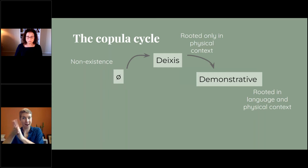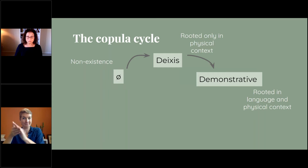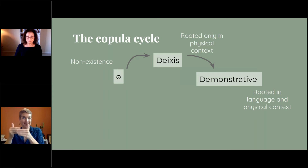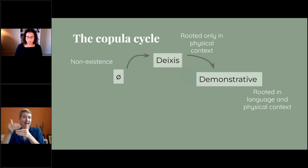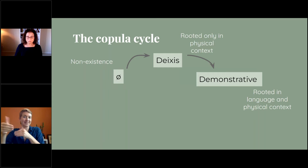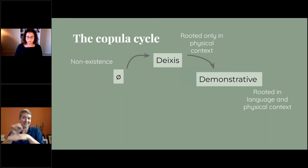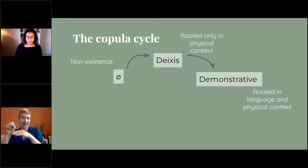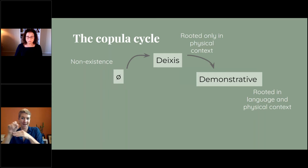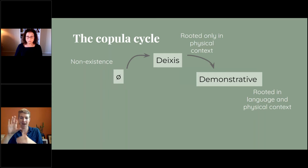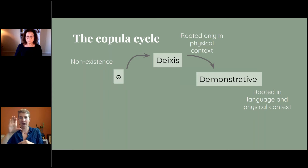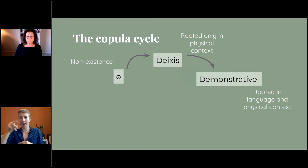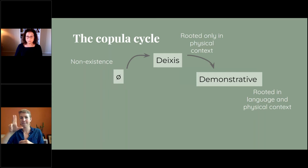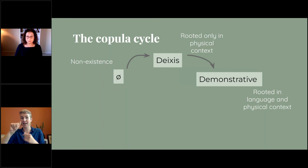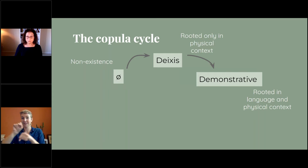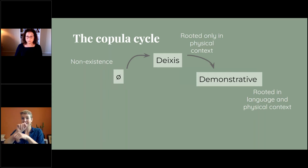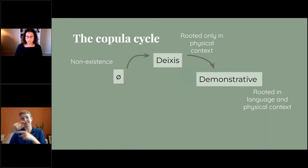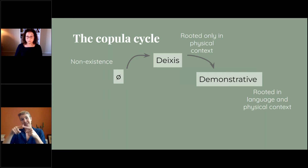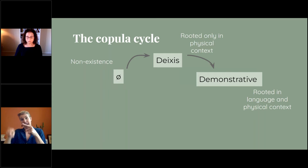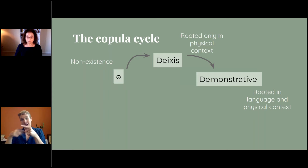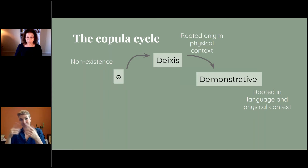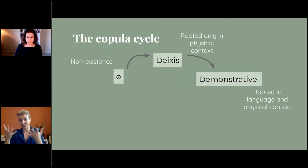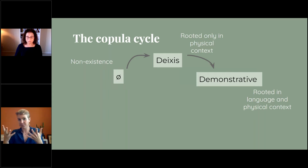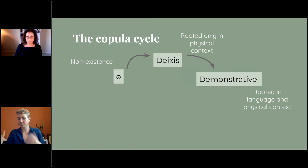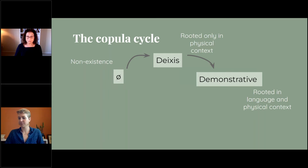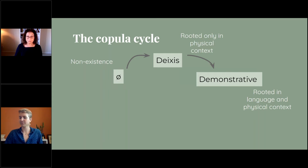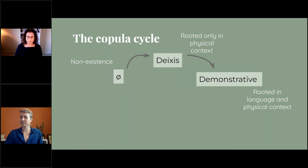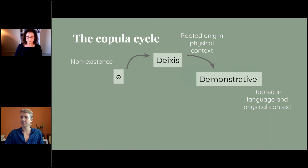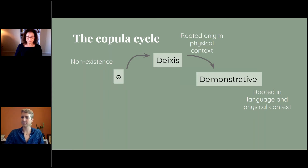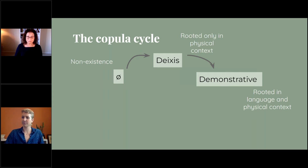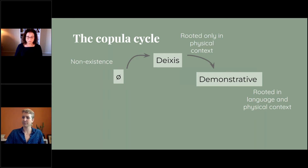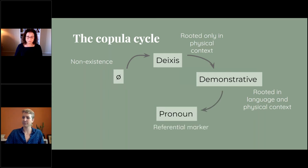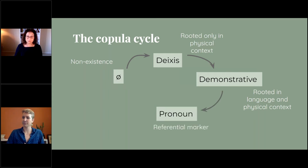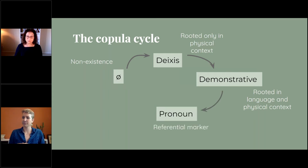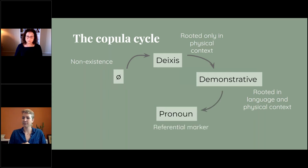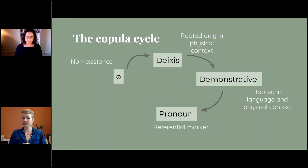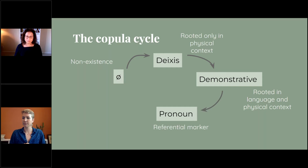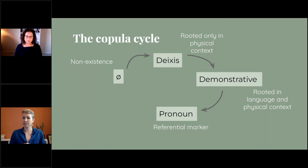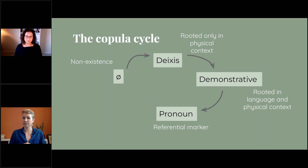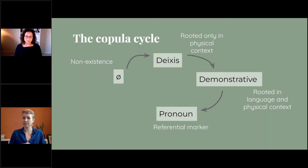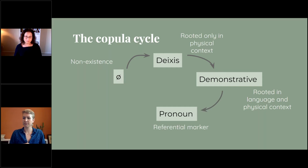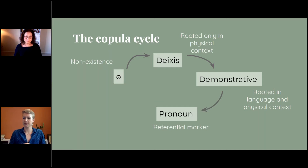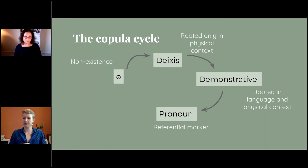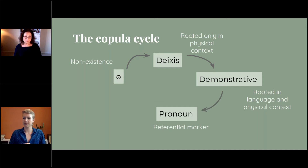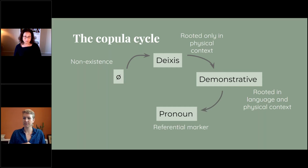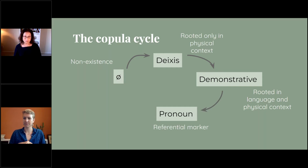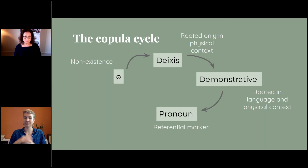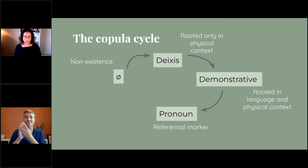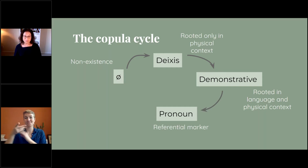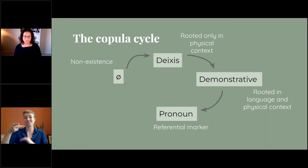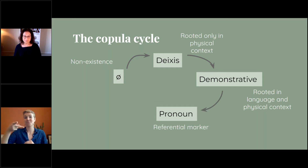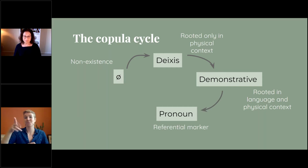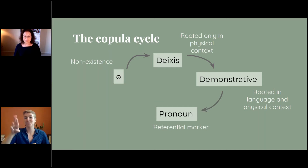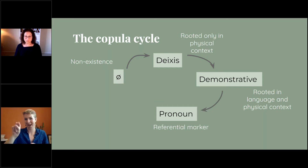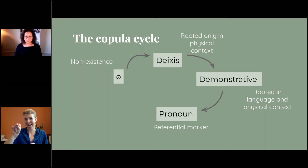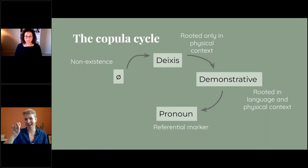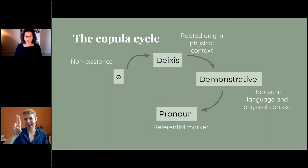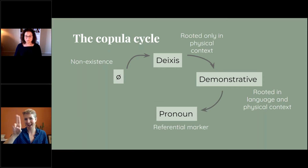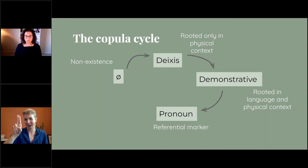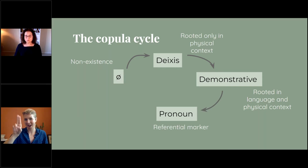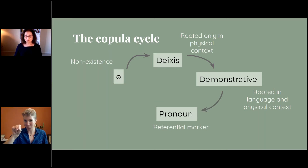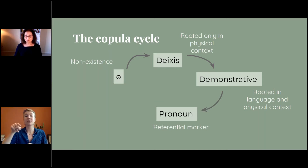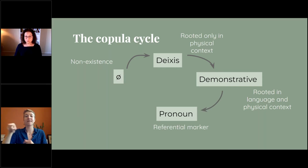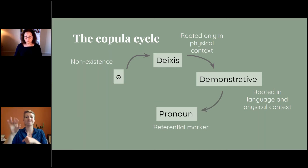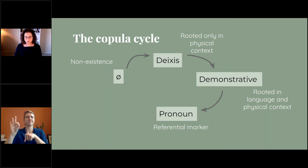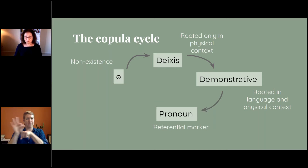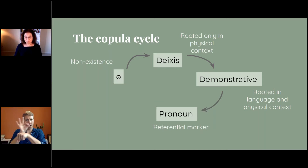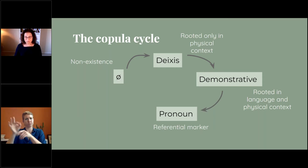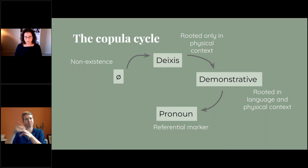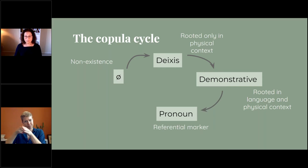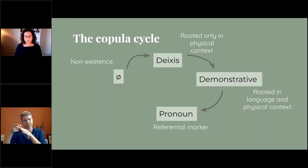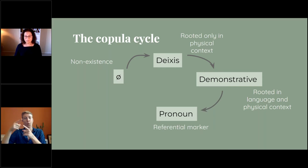And then, at this point, in the cycle, the next stage is the word can become a pronoun.